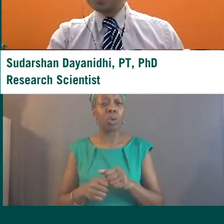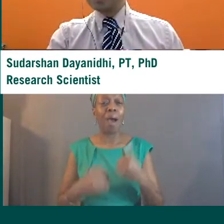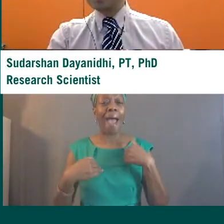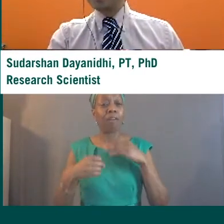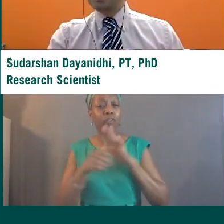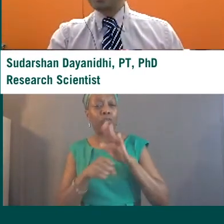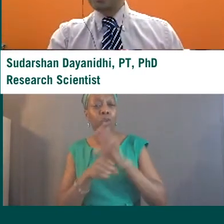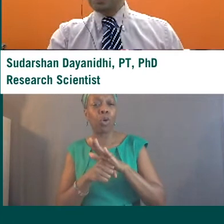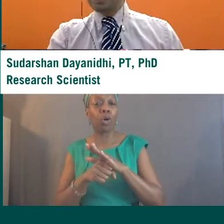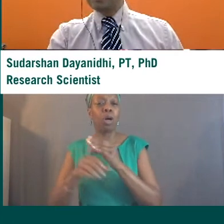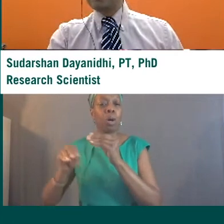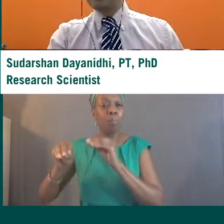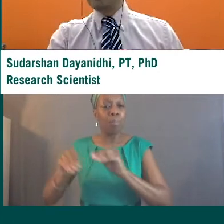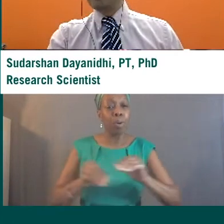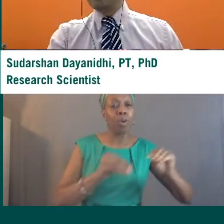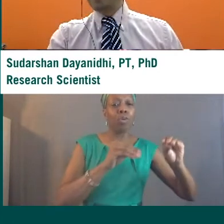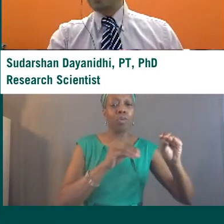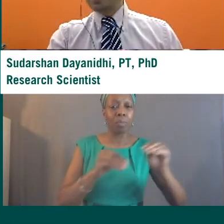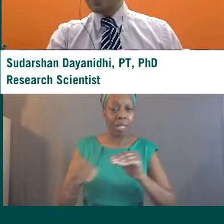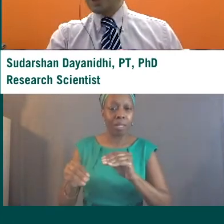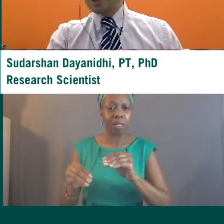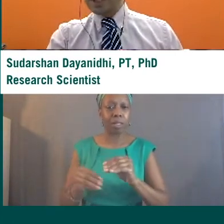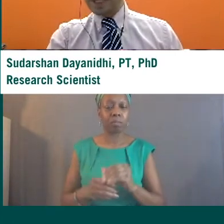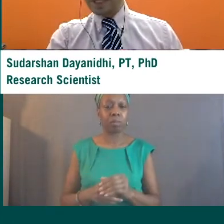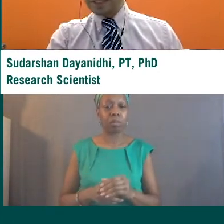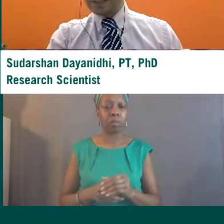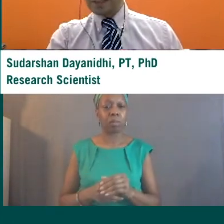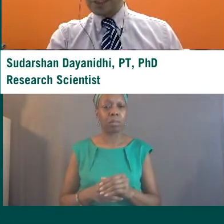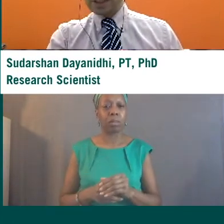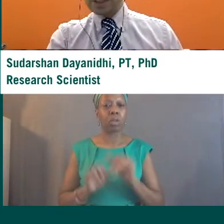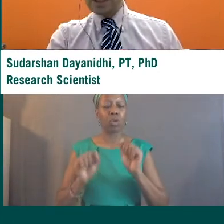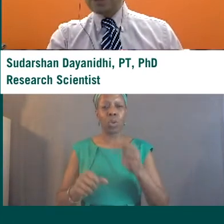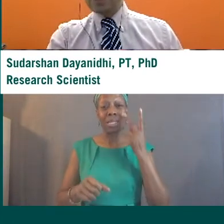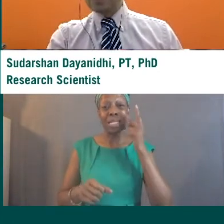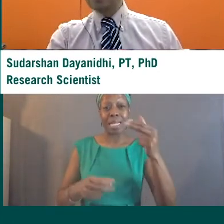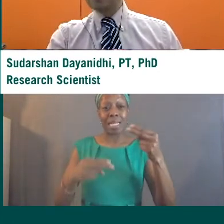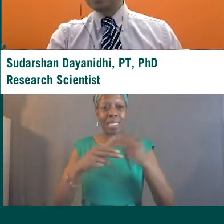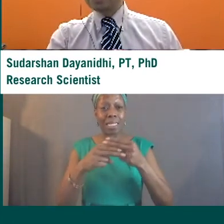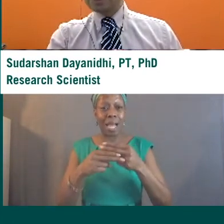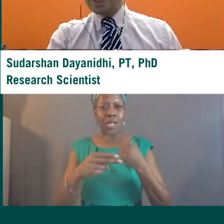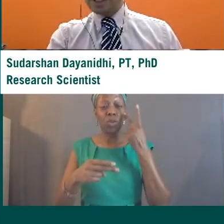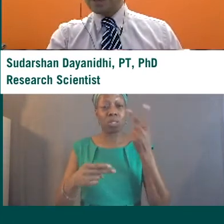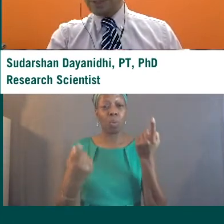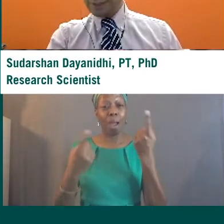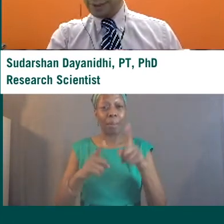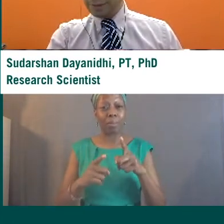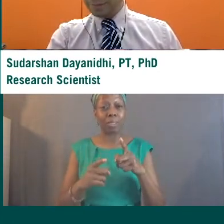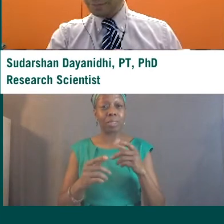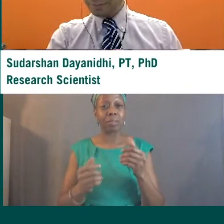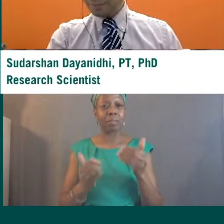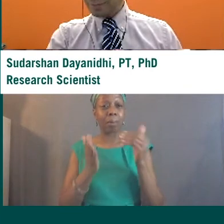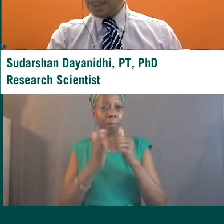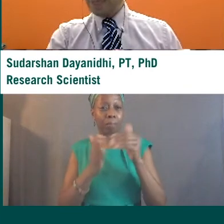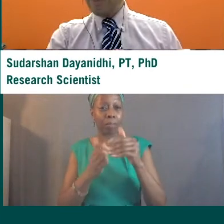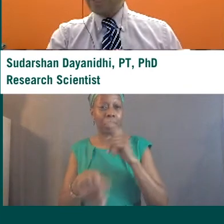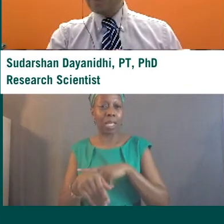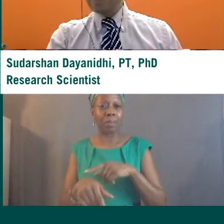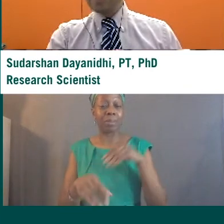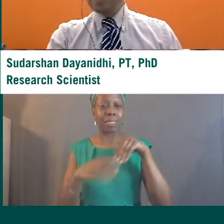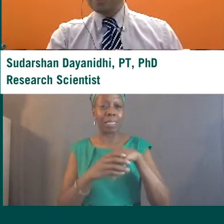this growth along the length as well as in terms of growth is affected, meaning that,